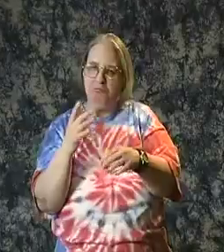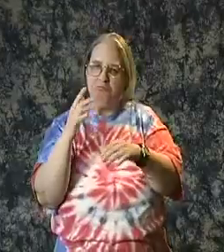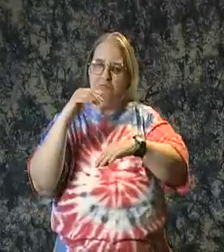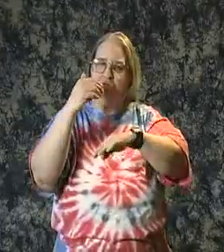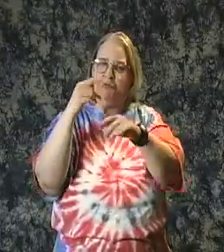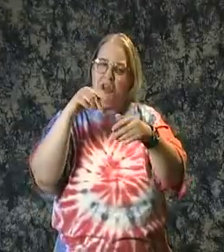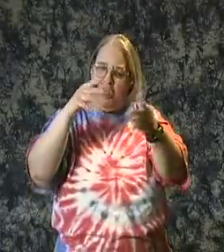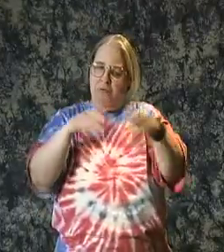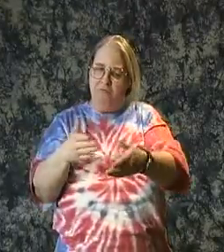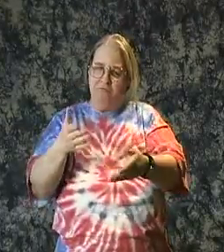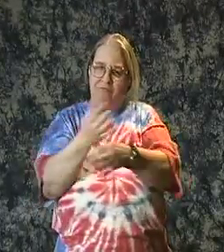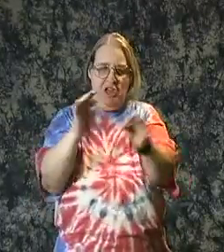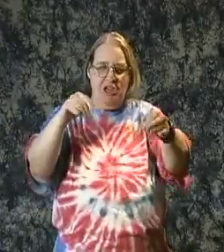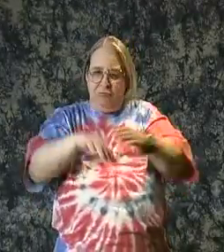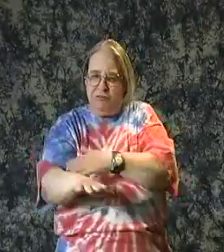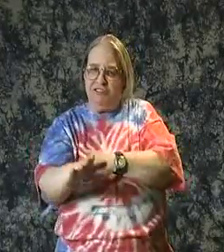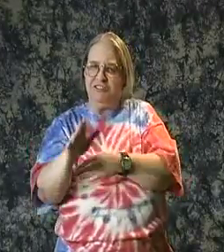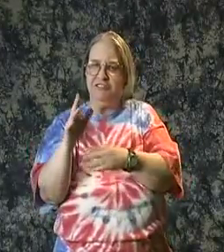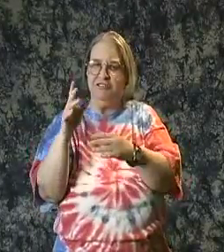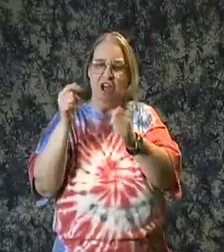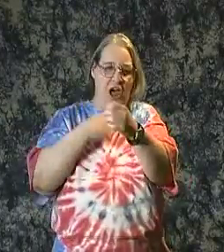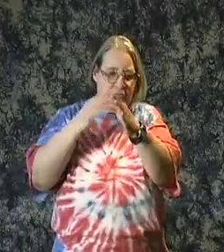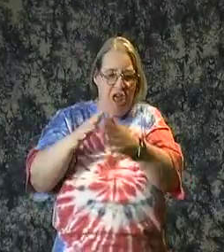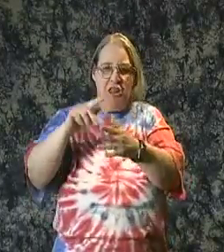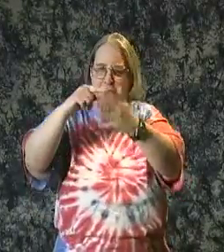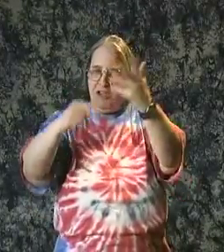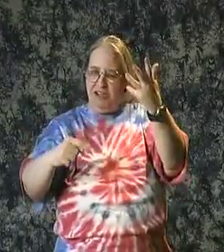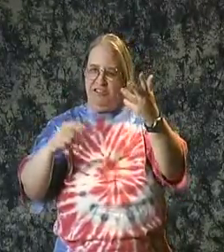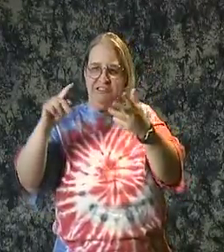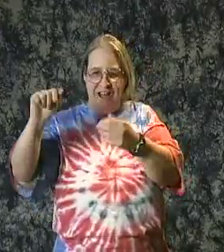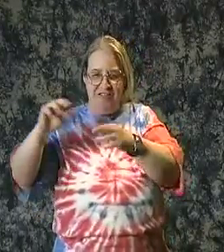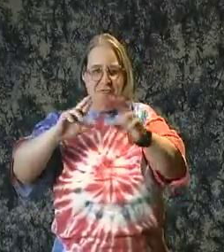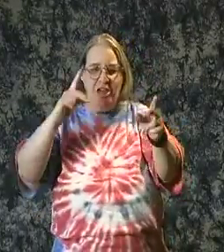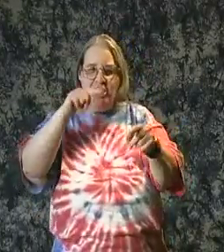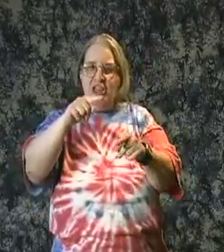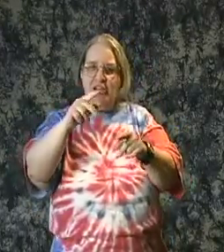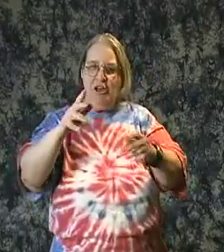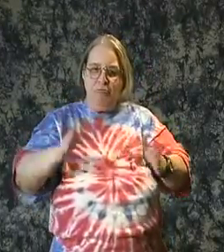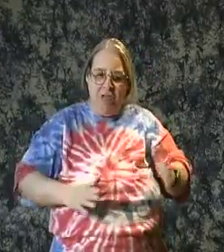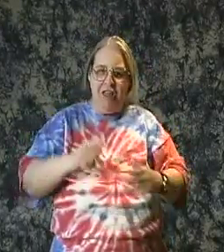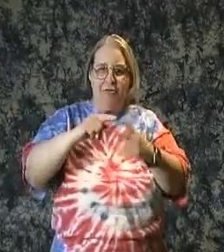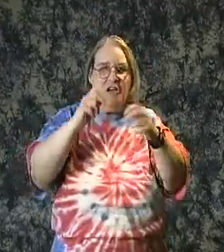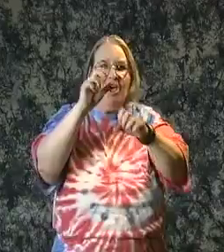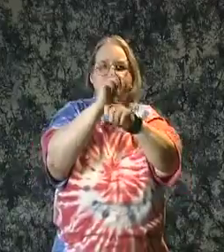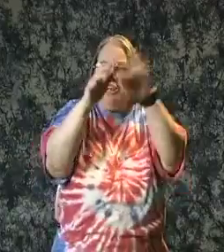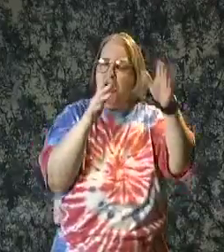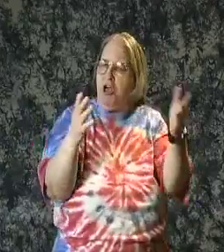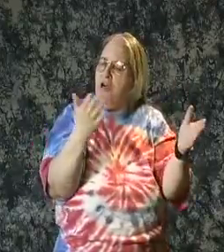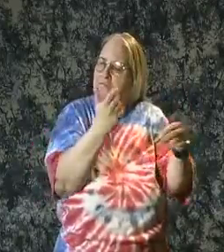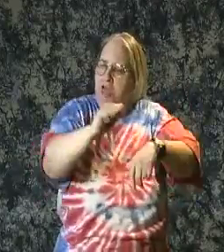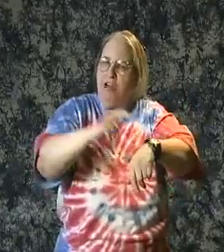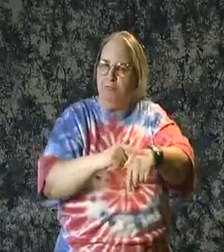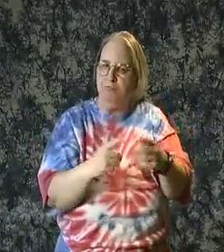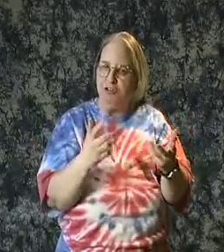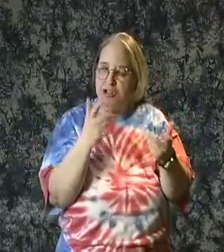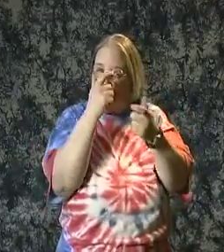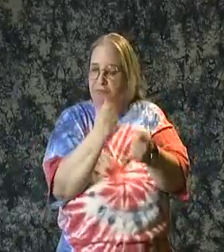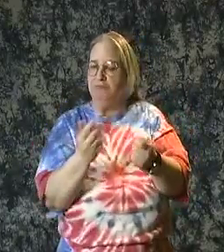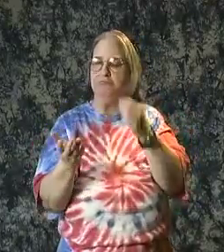There's no charge to climb at the place. And, there are people to help you get started. The gear is already there.